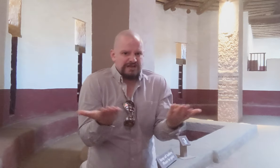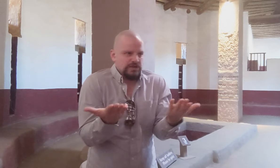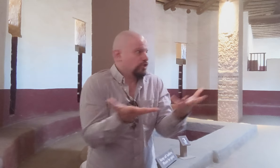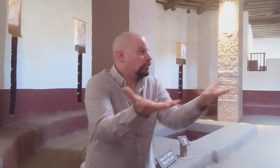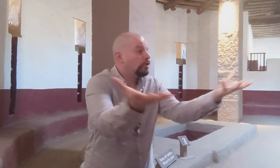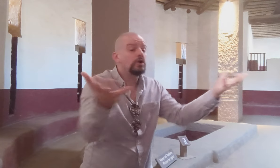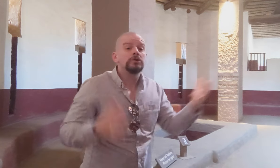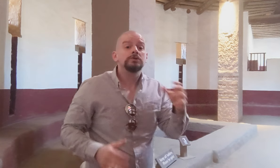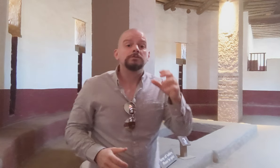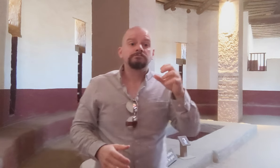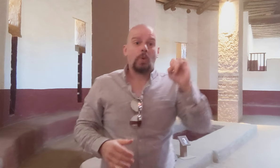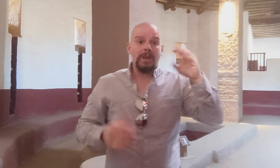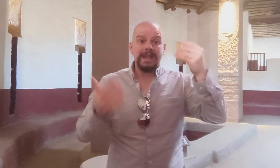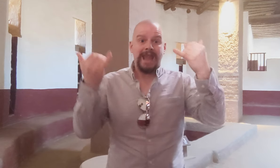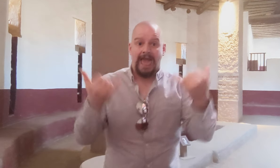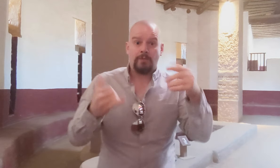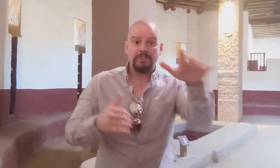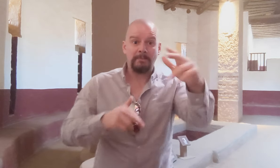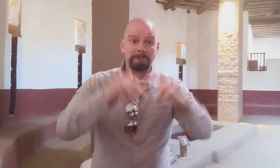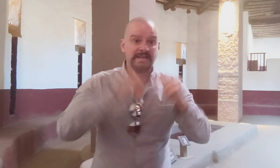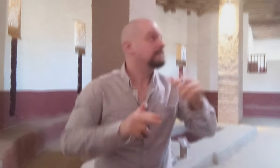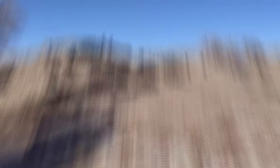Now this building...